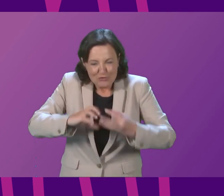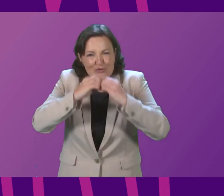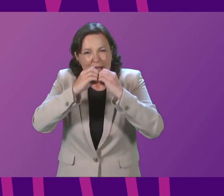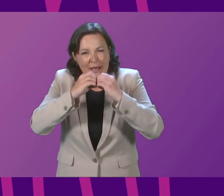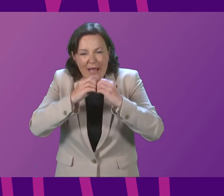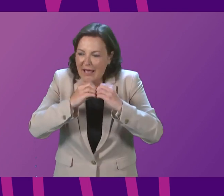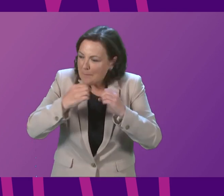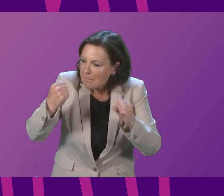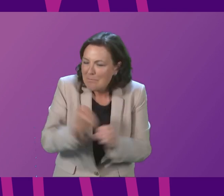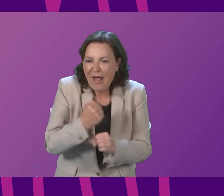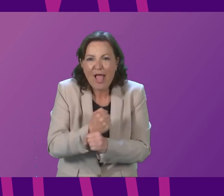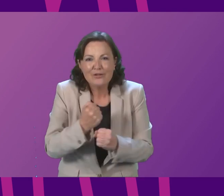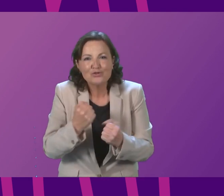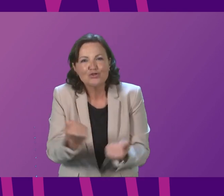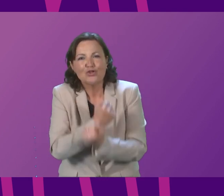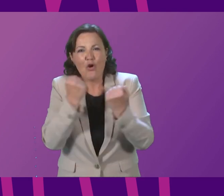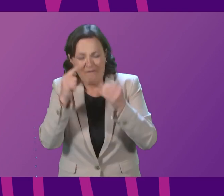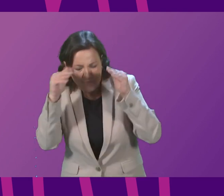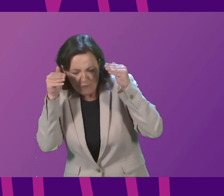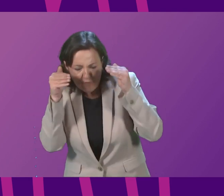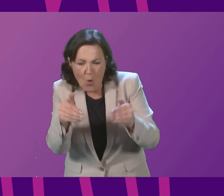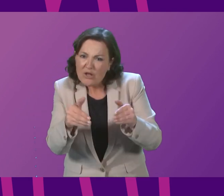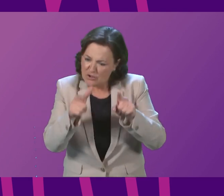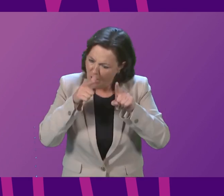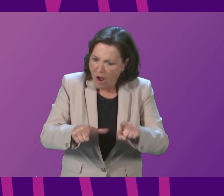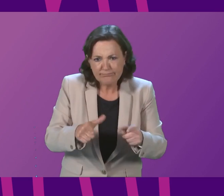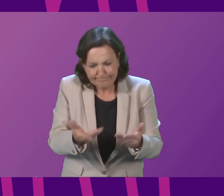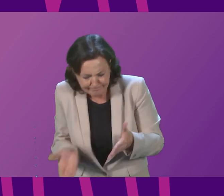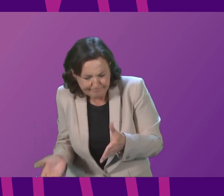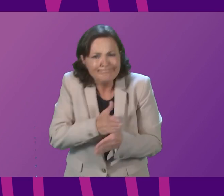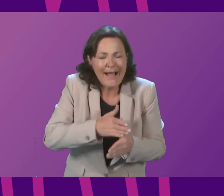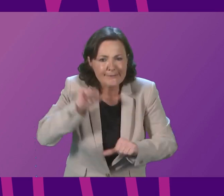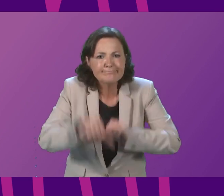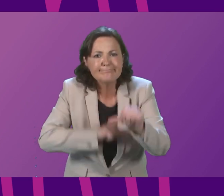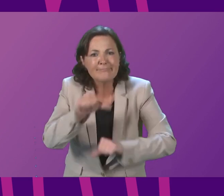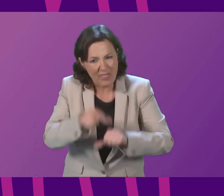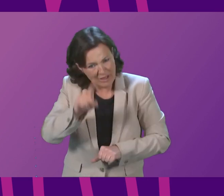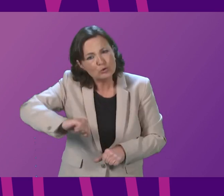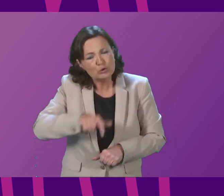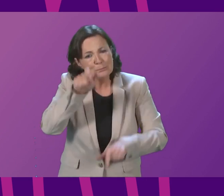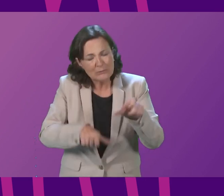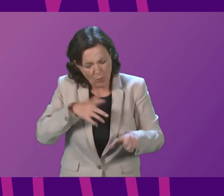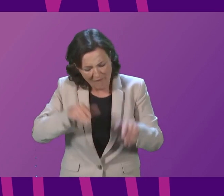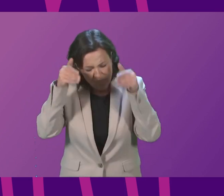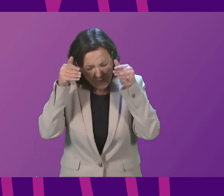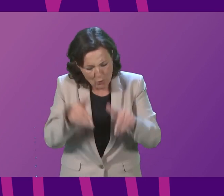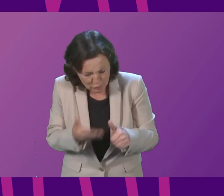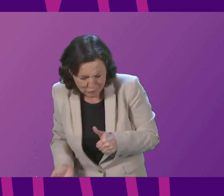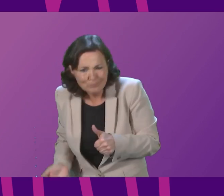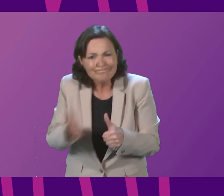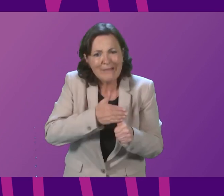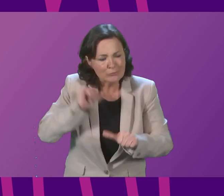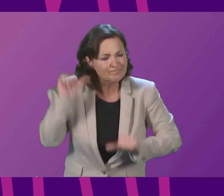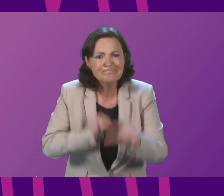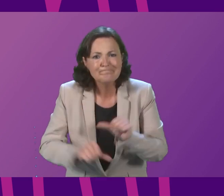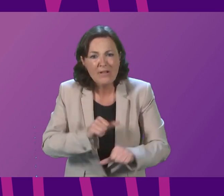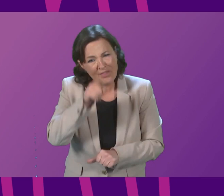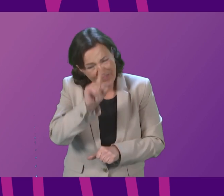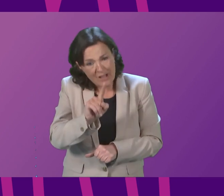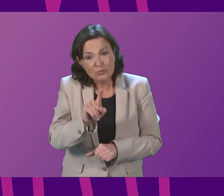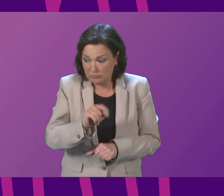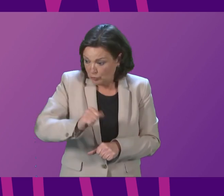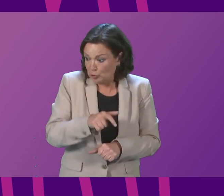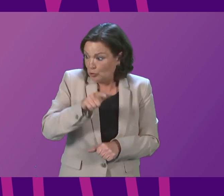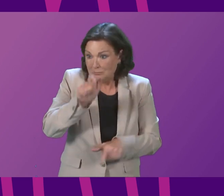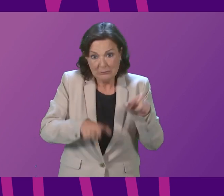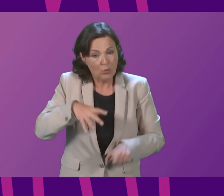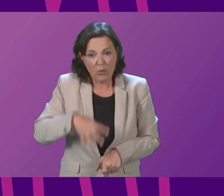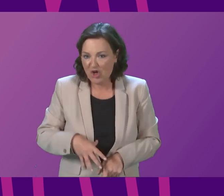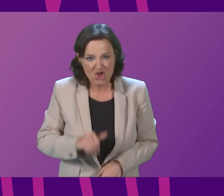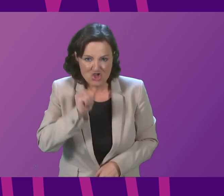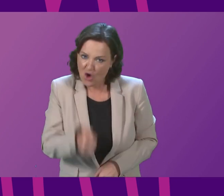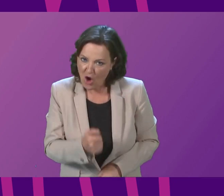A focus on our recovery is what the Scottish people overwhelmingly want, not a referendum.